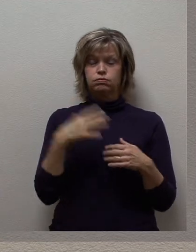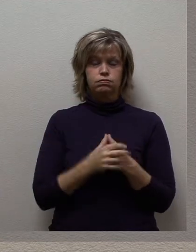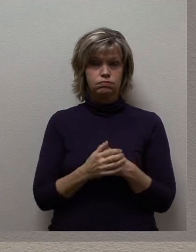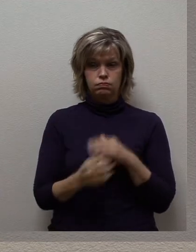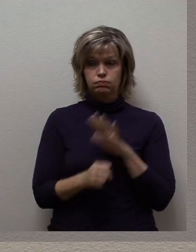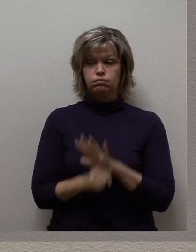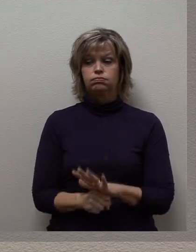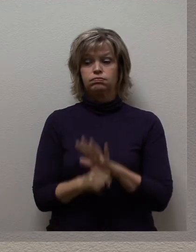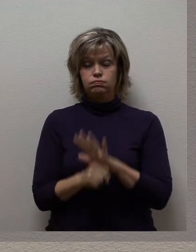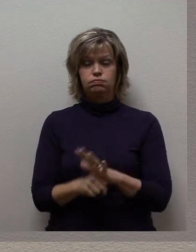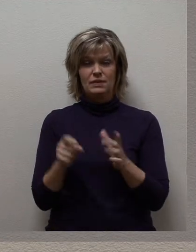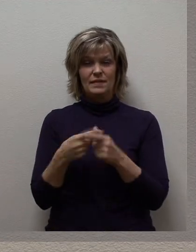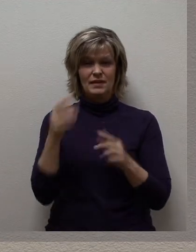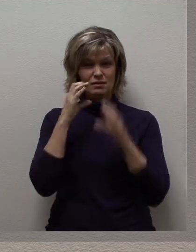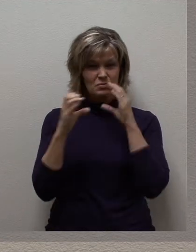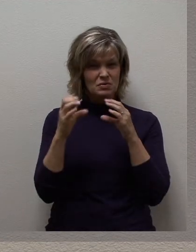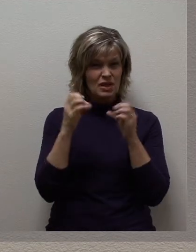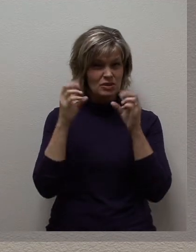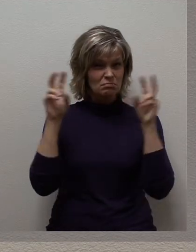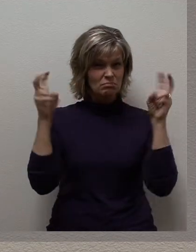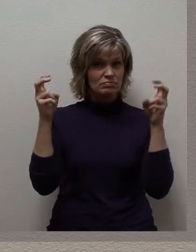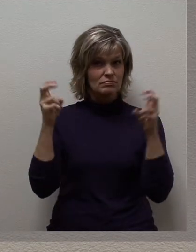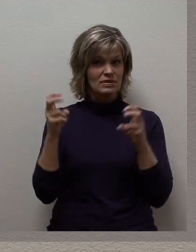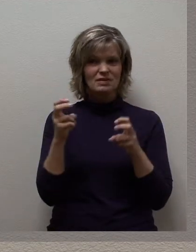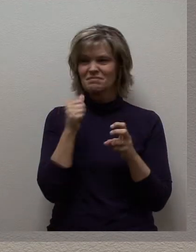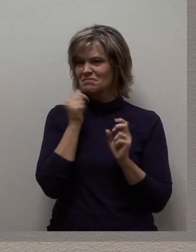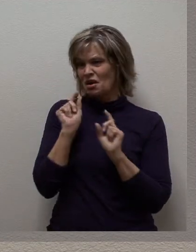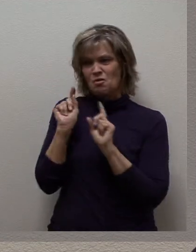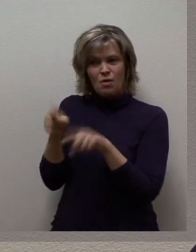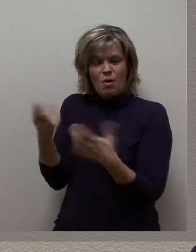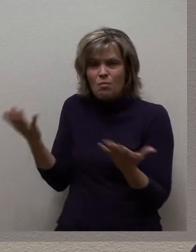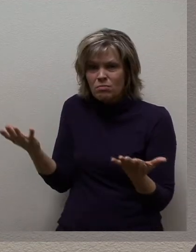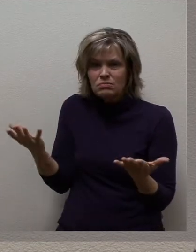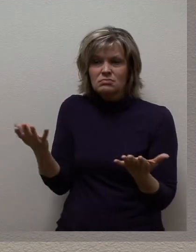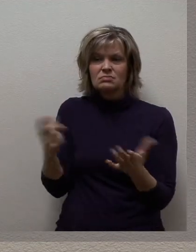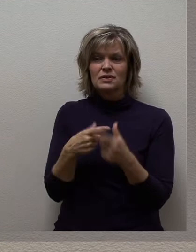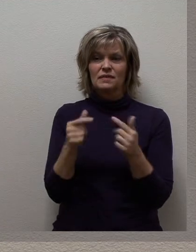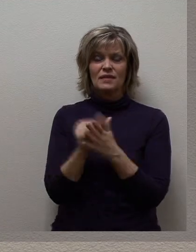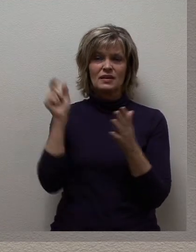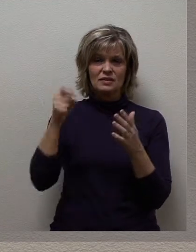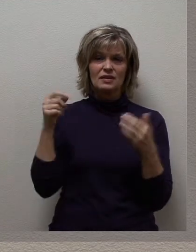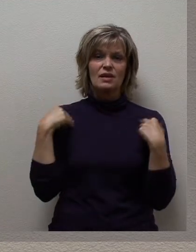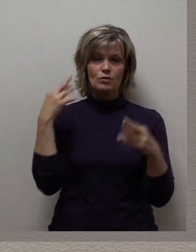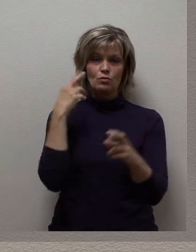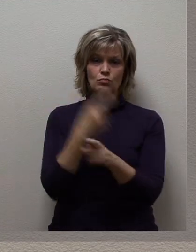a communication issue, they're not even going to go. And they need to have the right